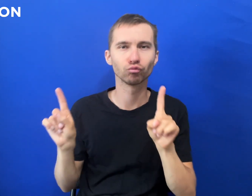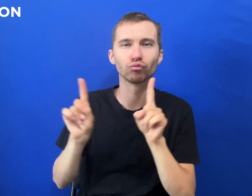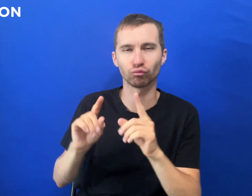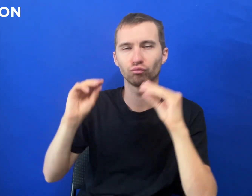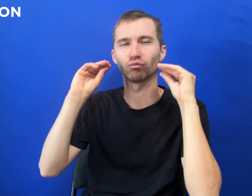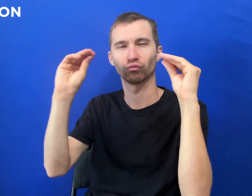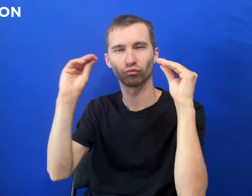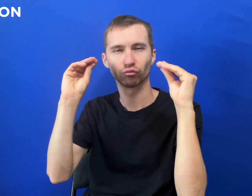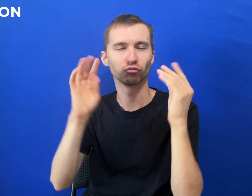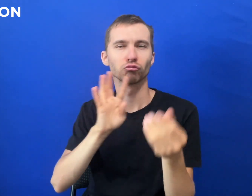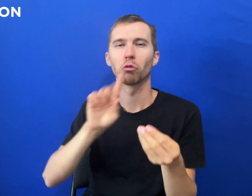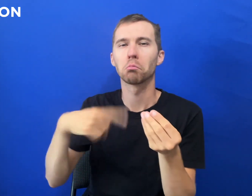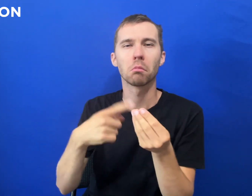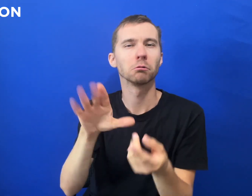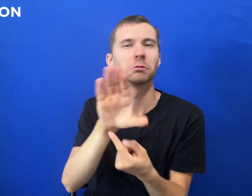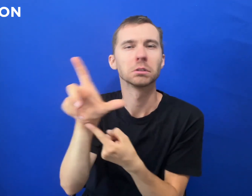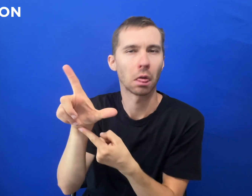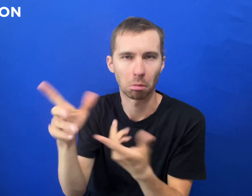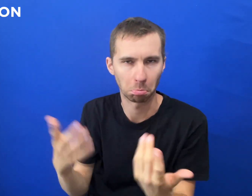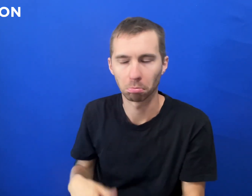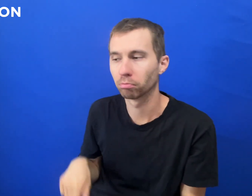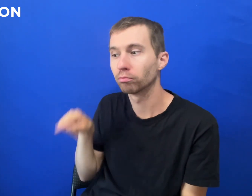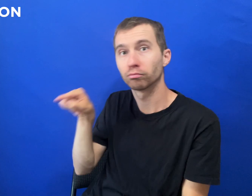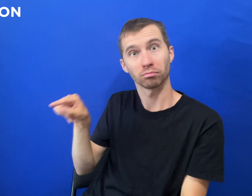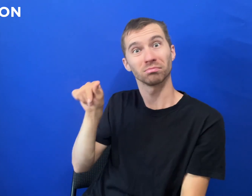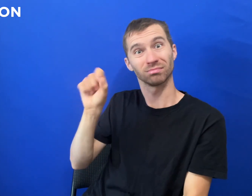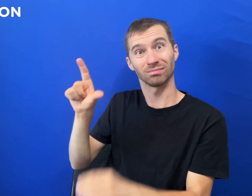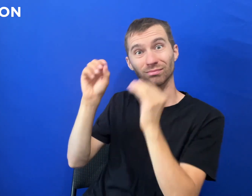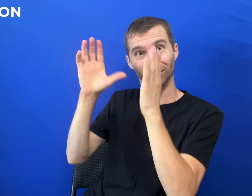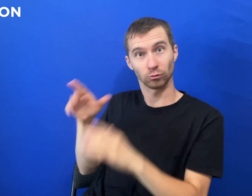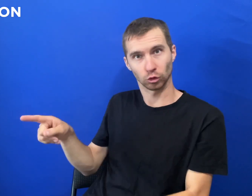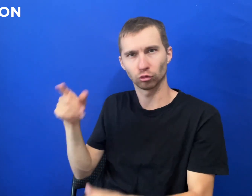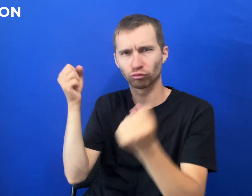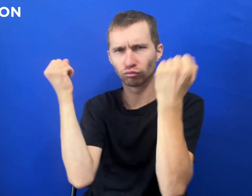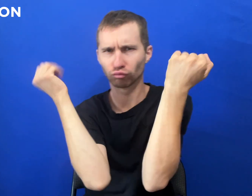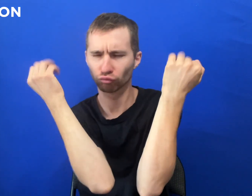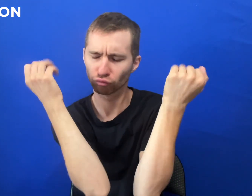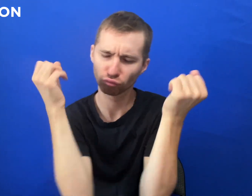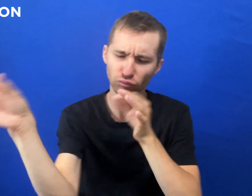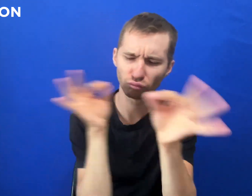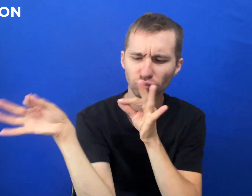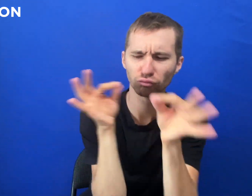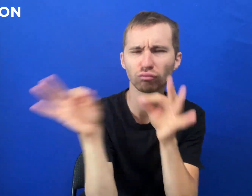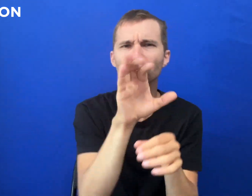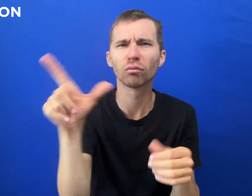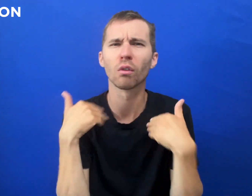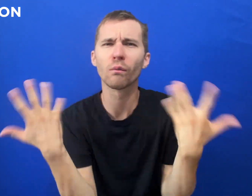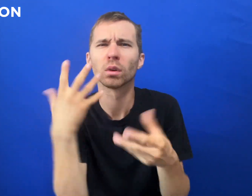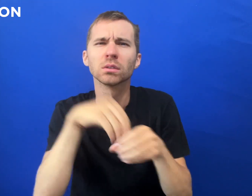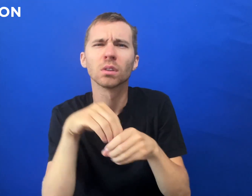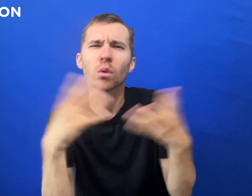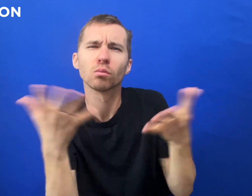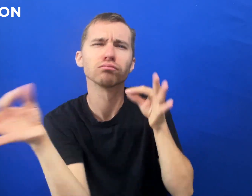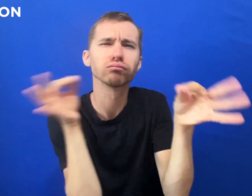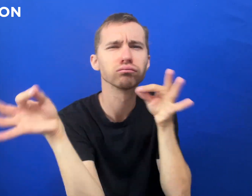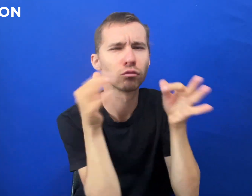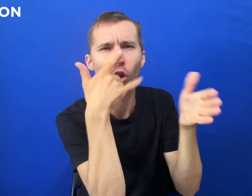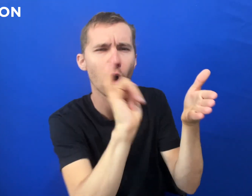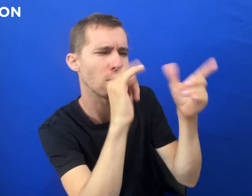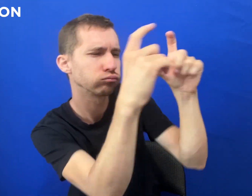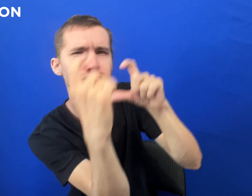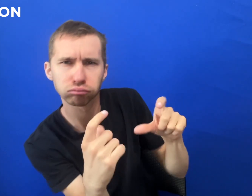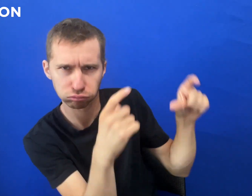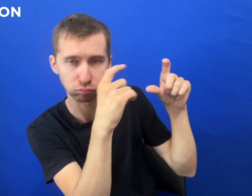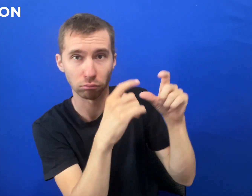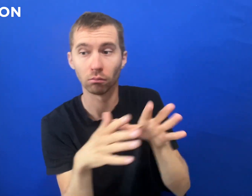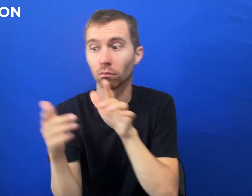Then, we teach about cells, and the ASL-only teacher uses signs to show the parts of a cell.